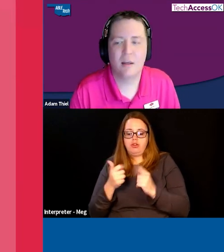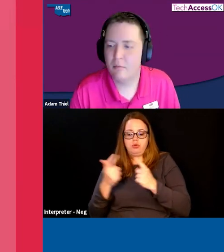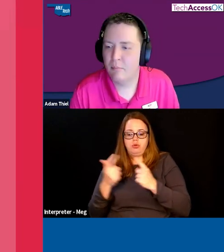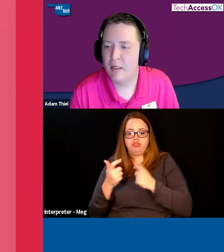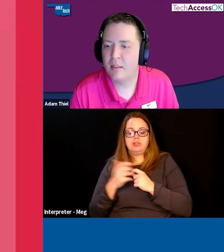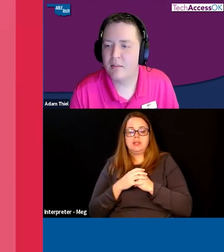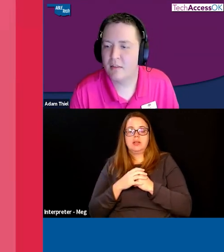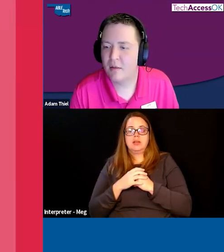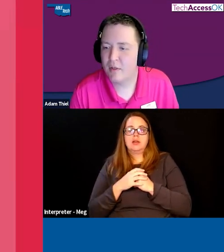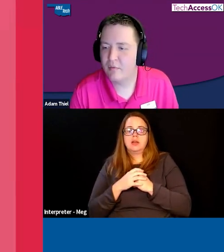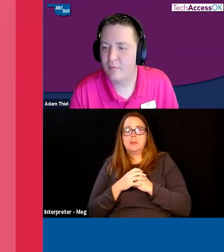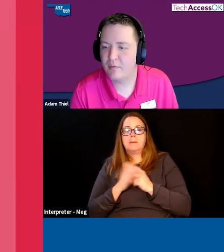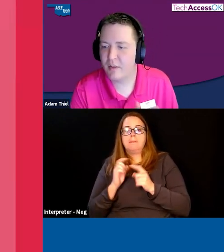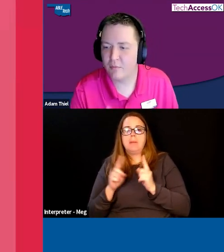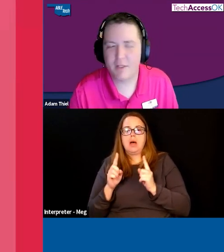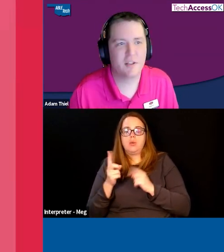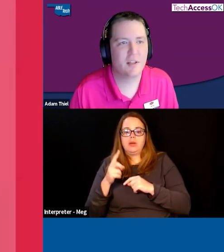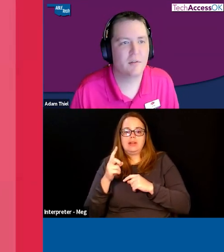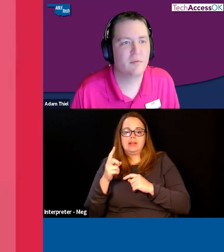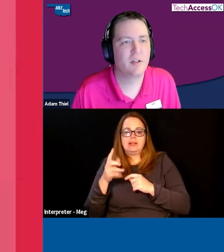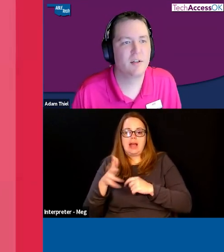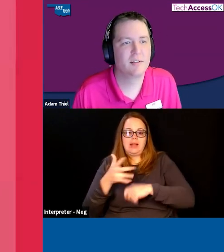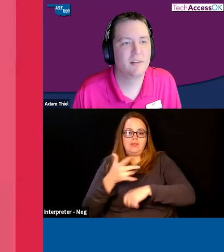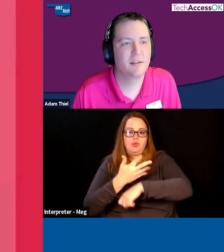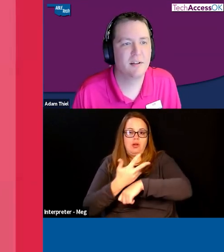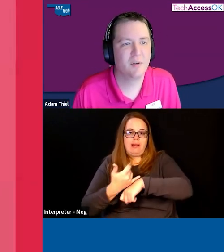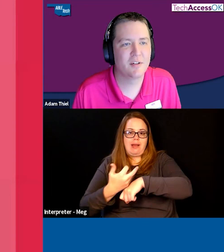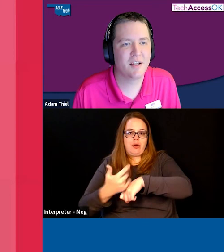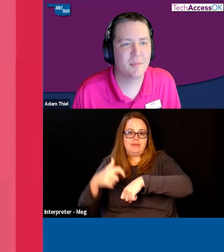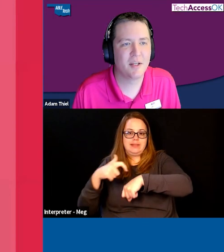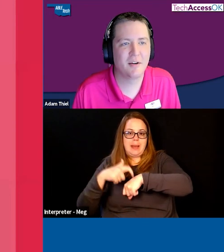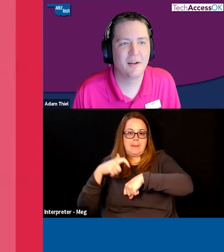but we've kind of reached the end of our time here.